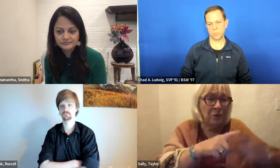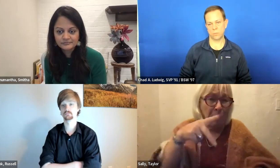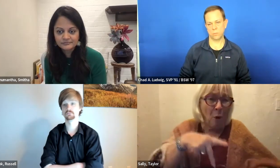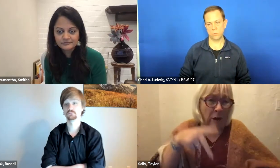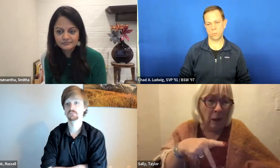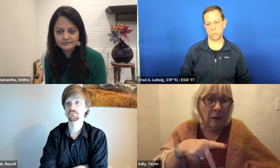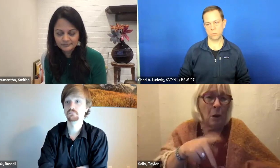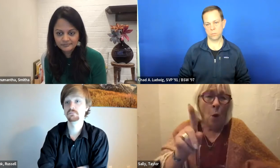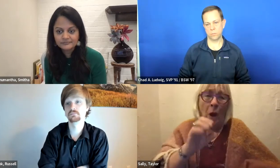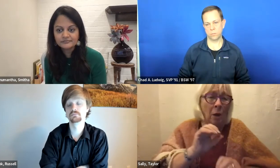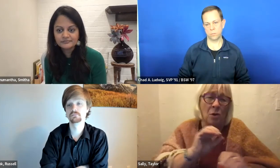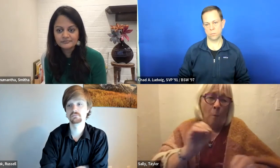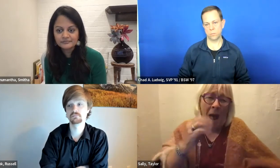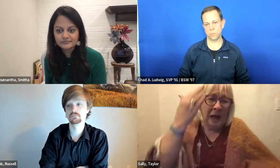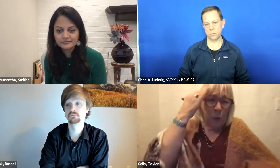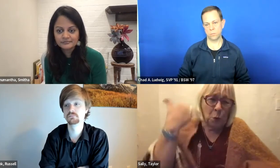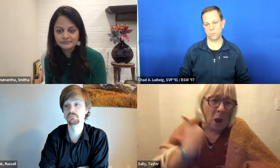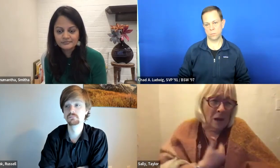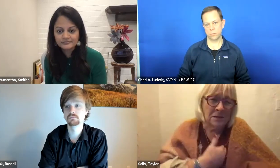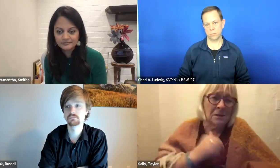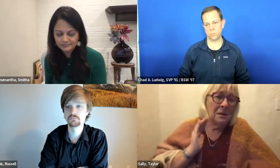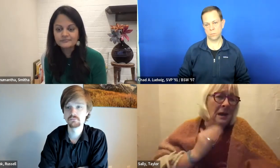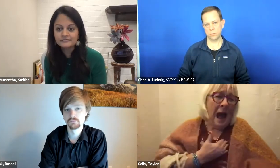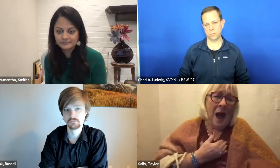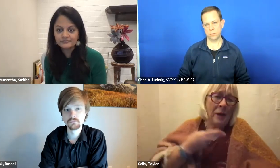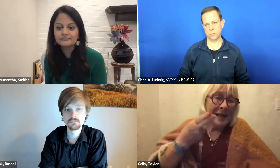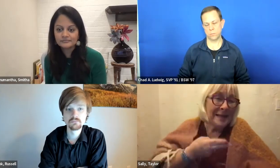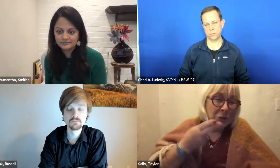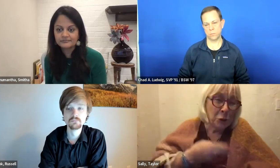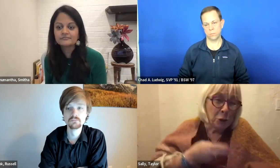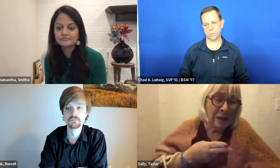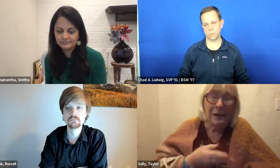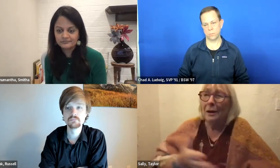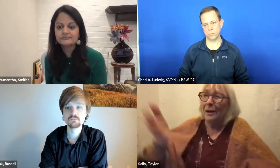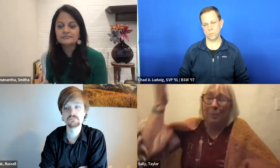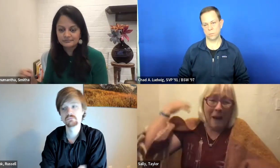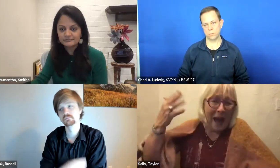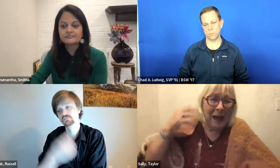We had just moved to Portland, and, you know, I didn't know anybody.